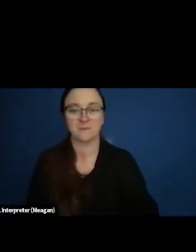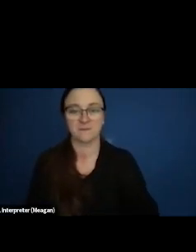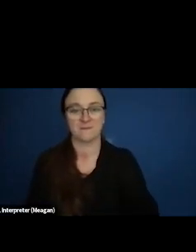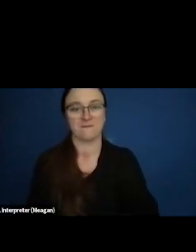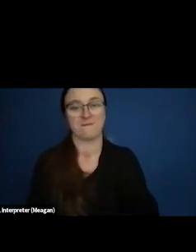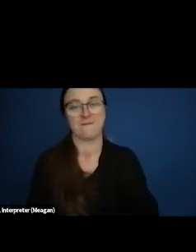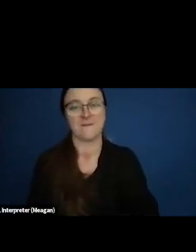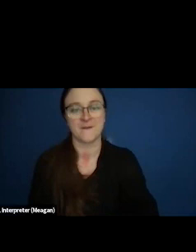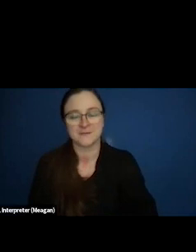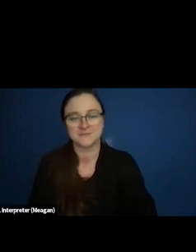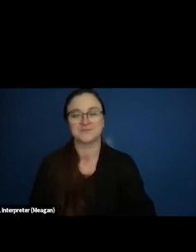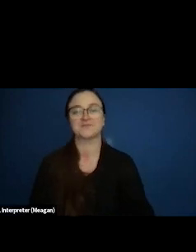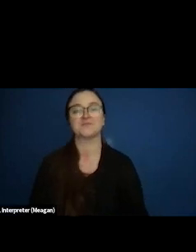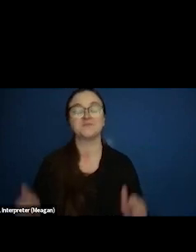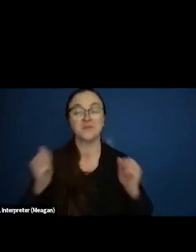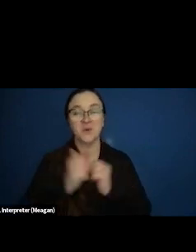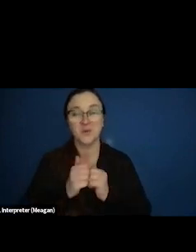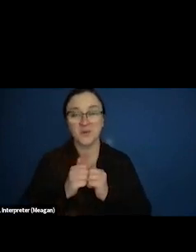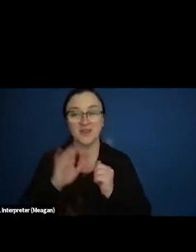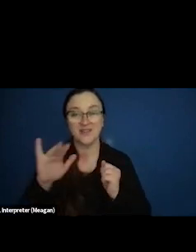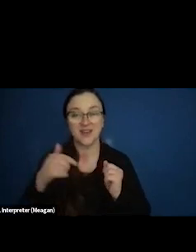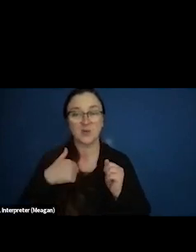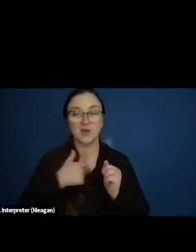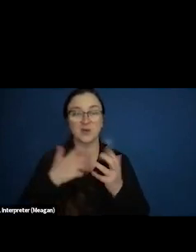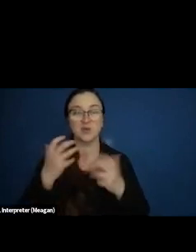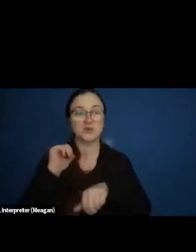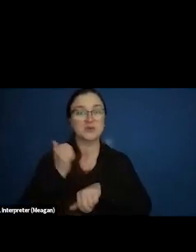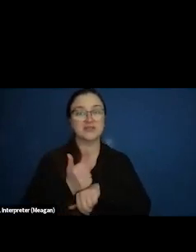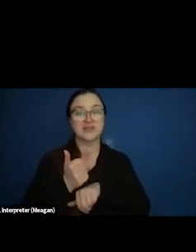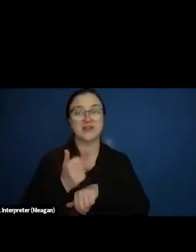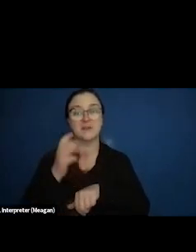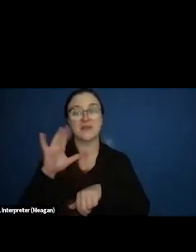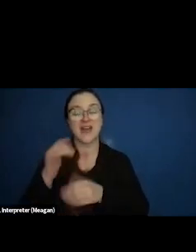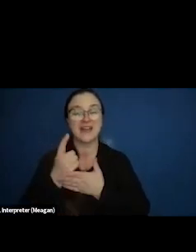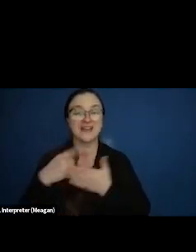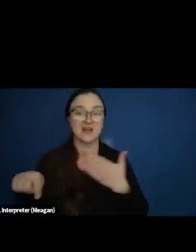With that, we also wanted to tee up that next week at this time,